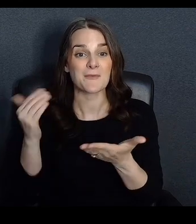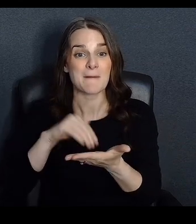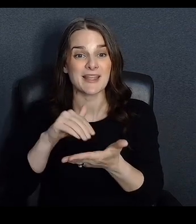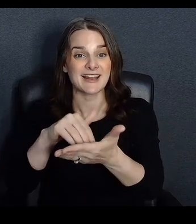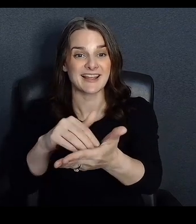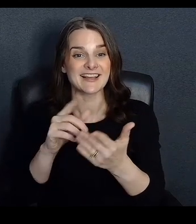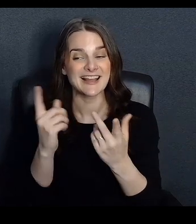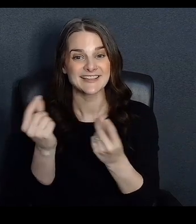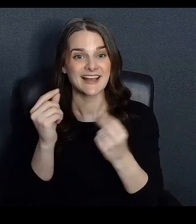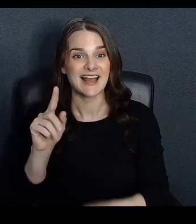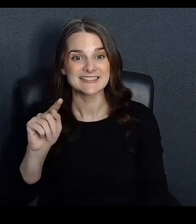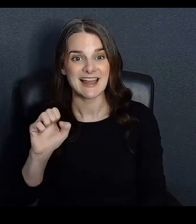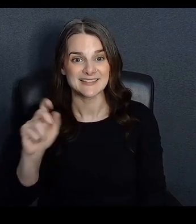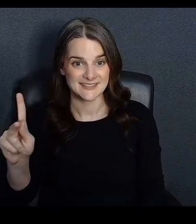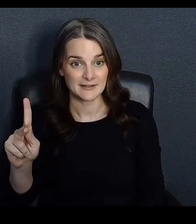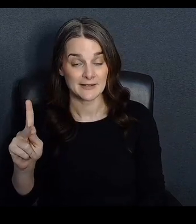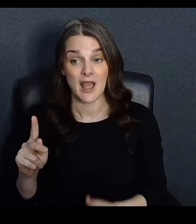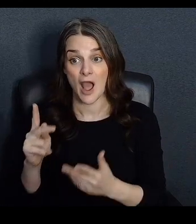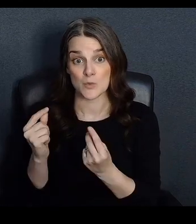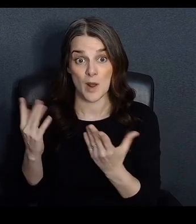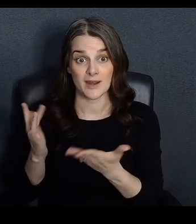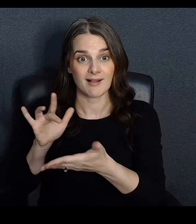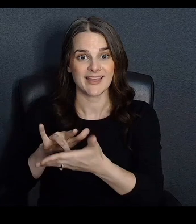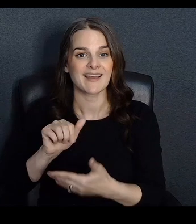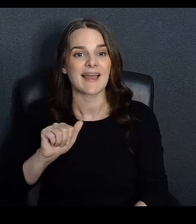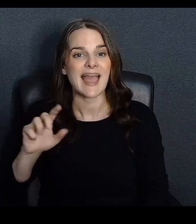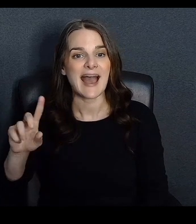Example of how to do that is I just click the Add Task icon,